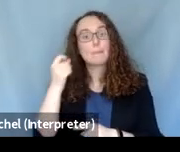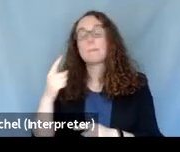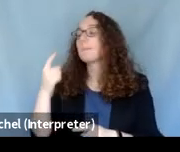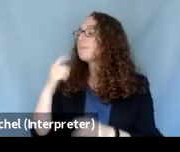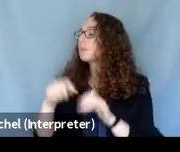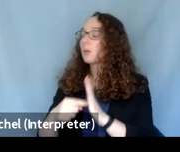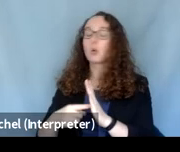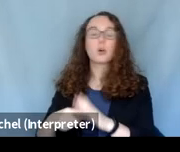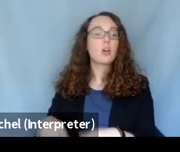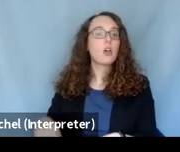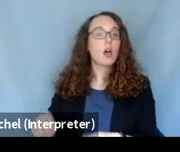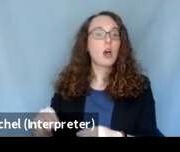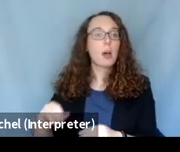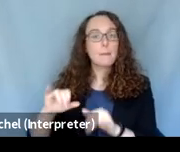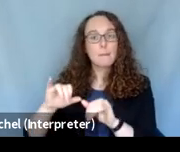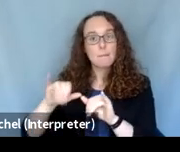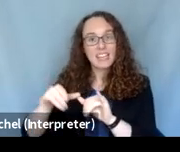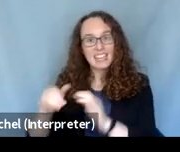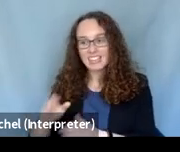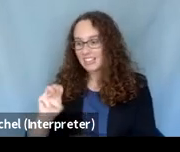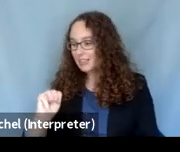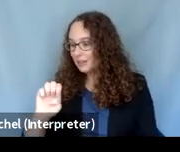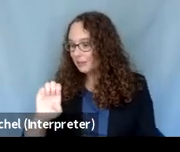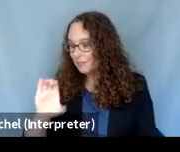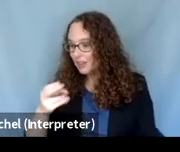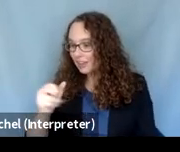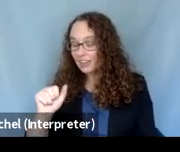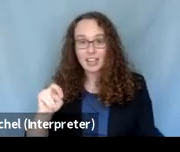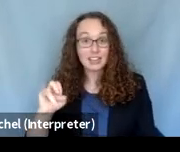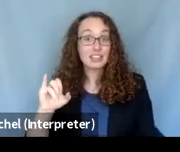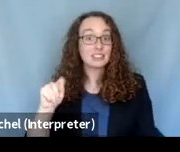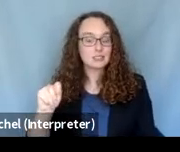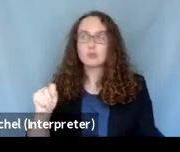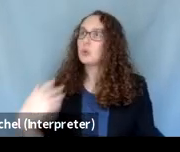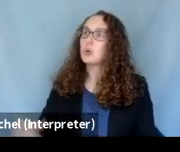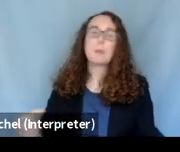hired this industry. The welders are in high demand,